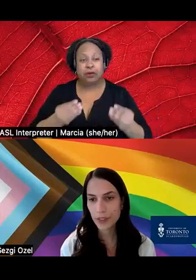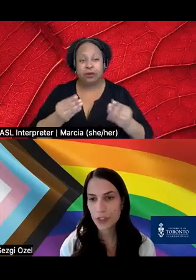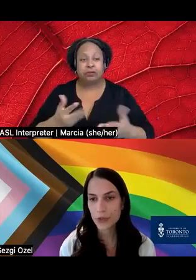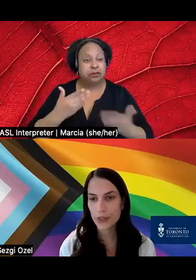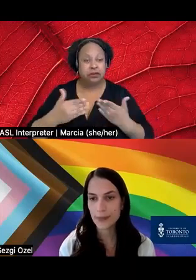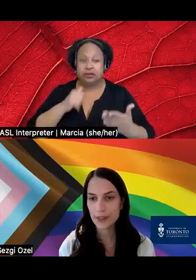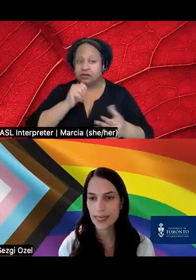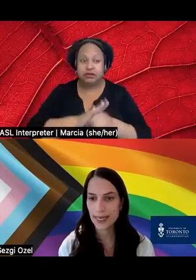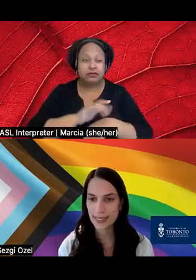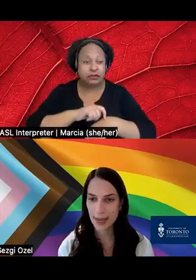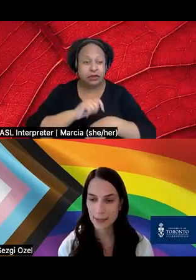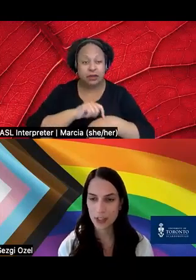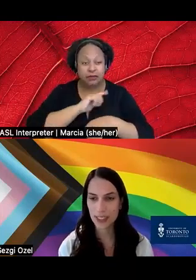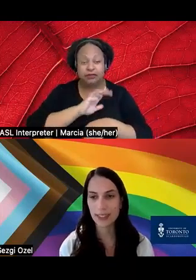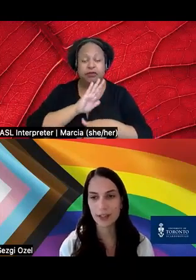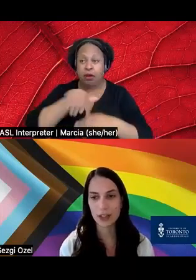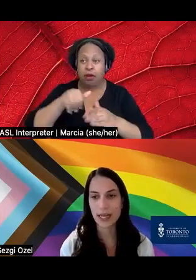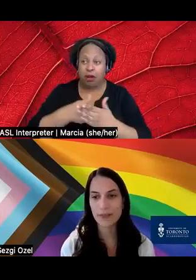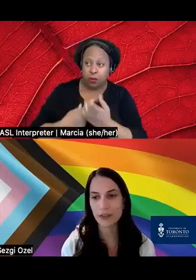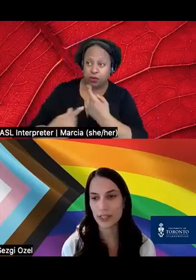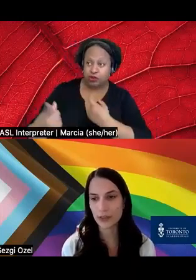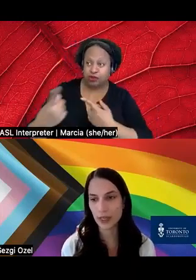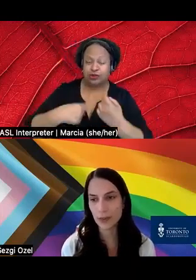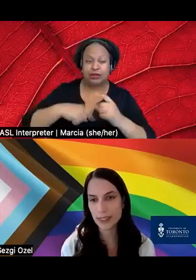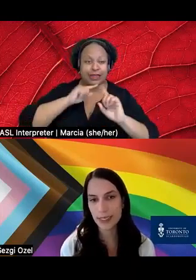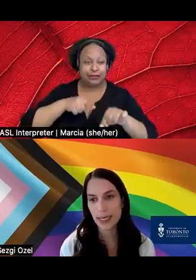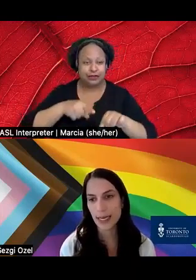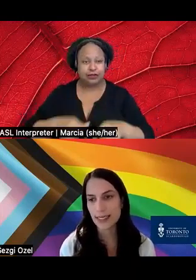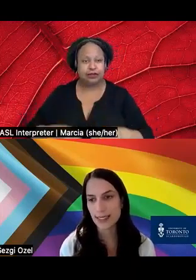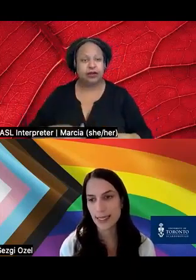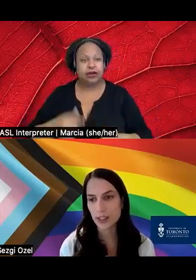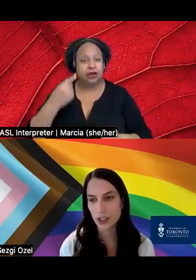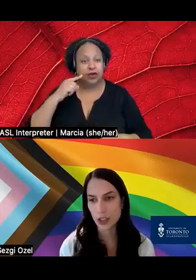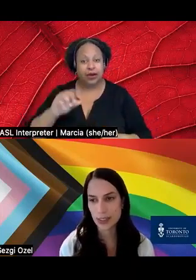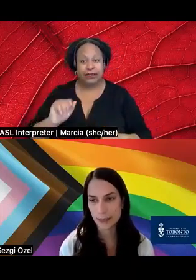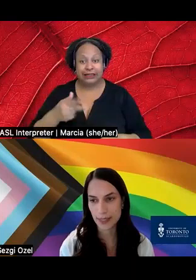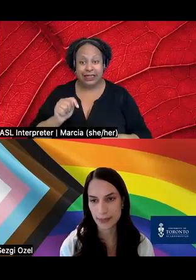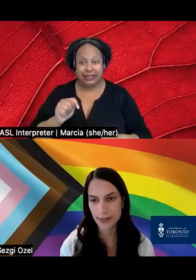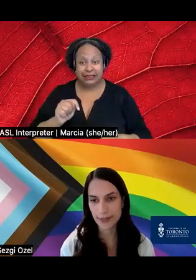To enable text captioning, click on live transcript and select show subtitles.